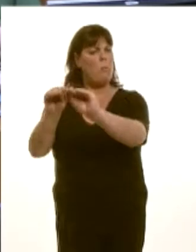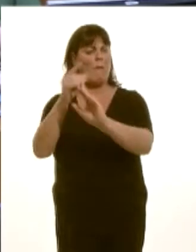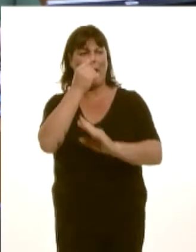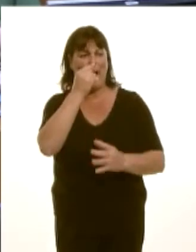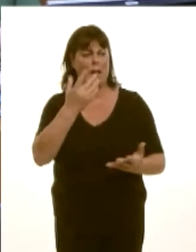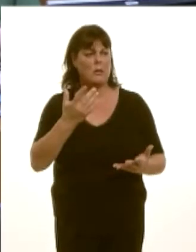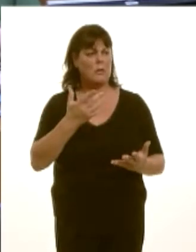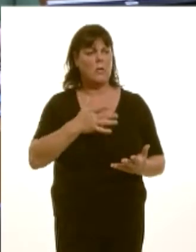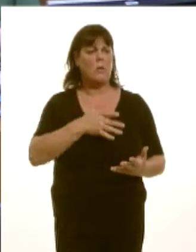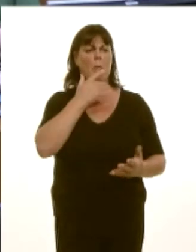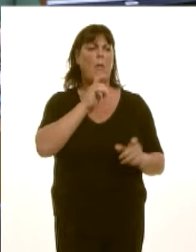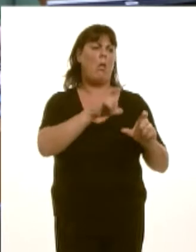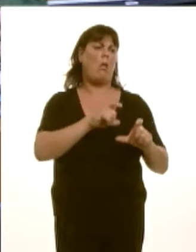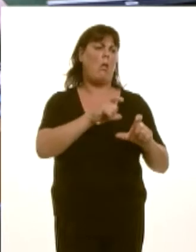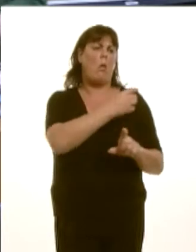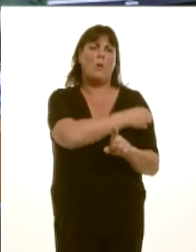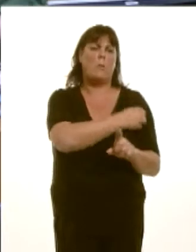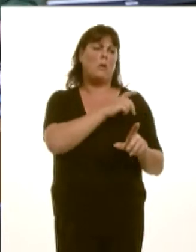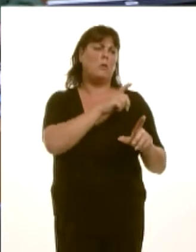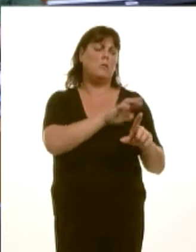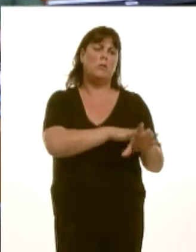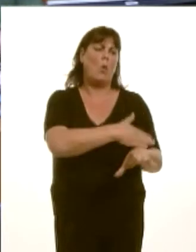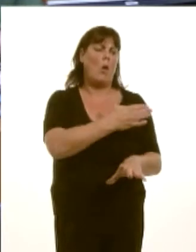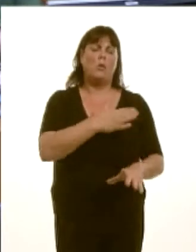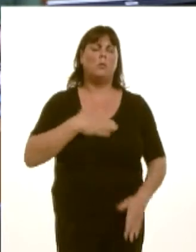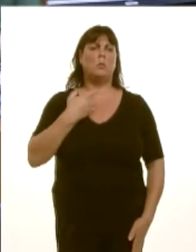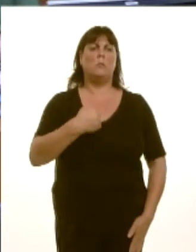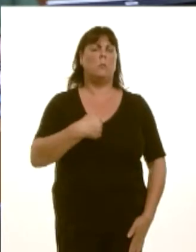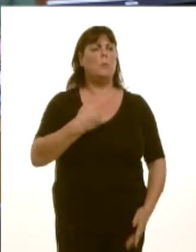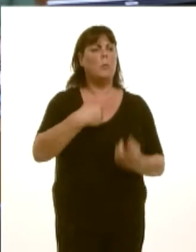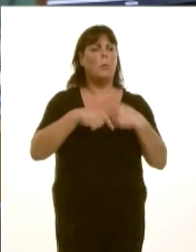more time in hospital than they need to, and we would expect Powys, as well as every other